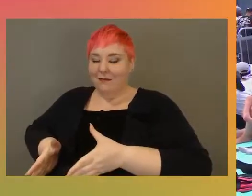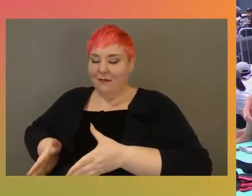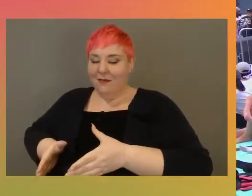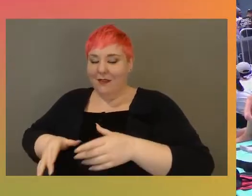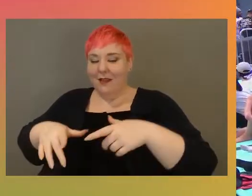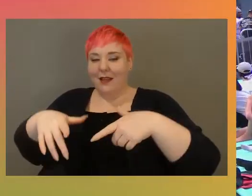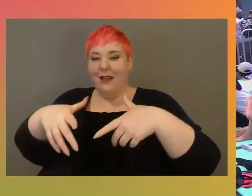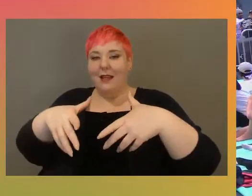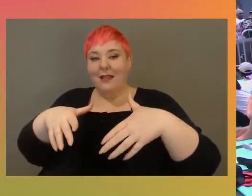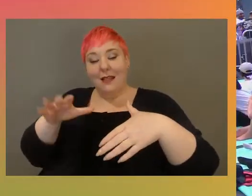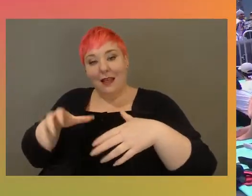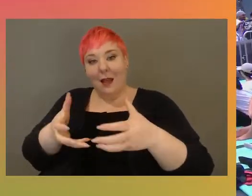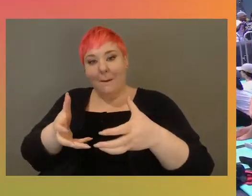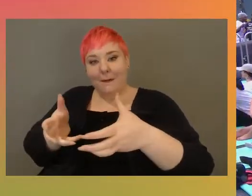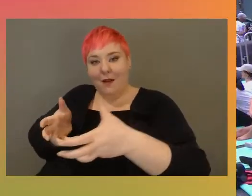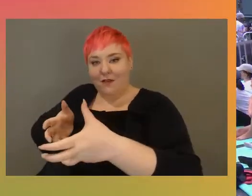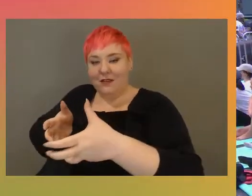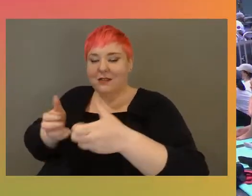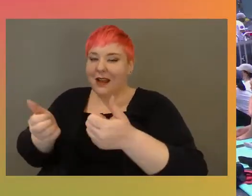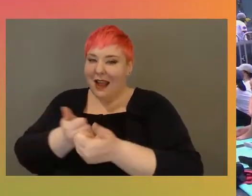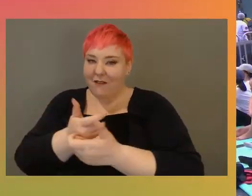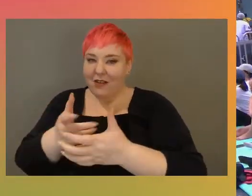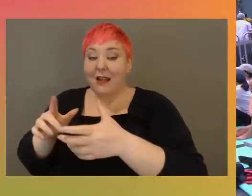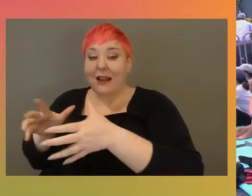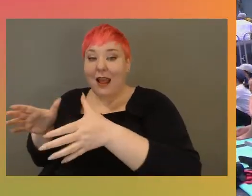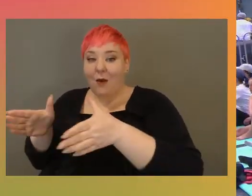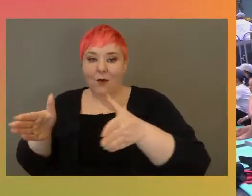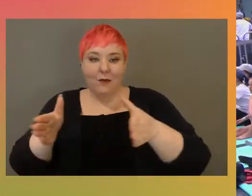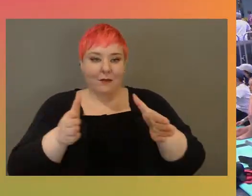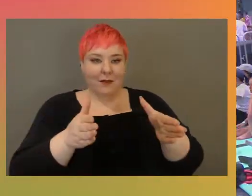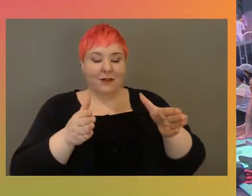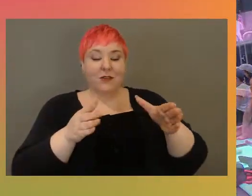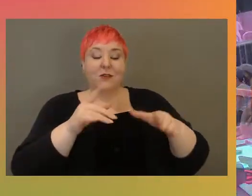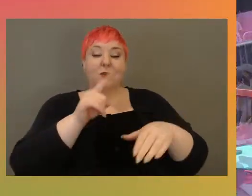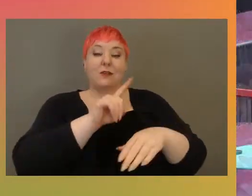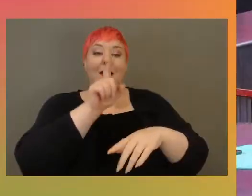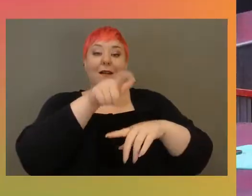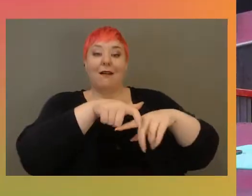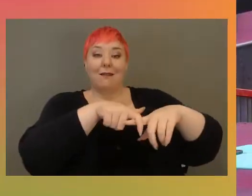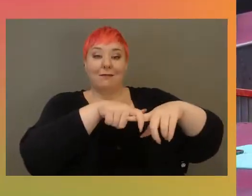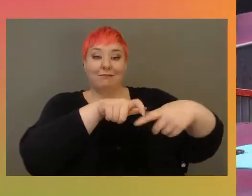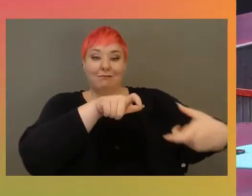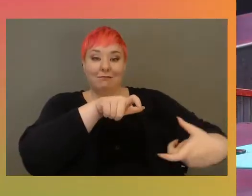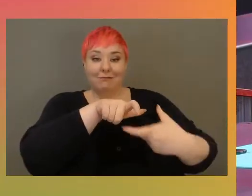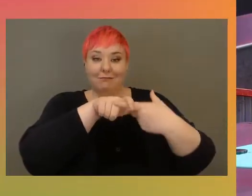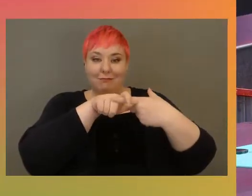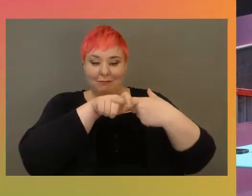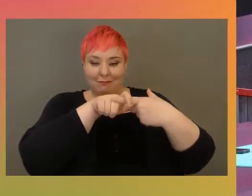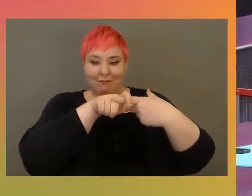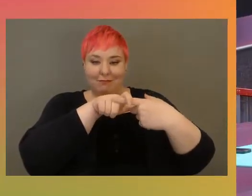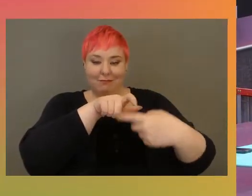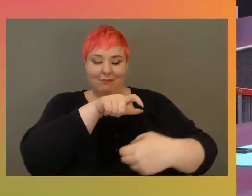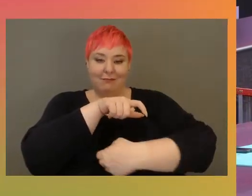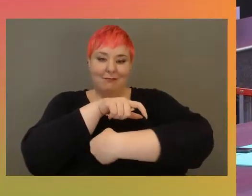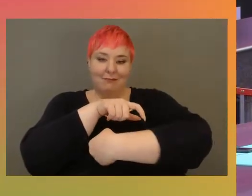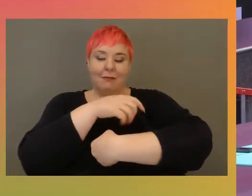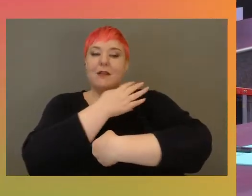TURN THE CHIN, TURN THE SHOULDERS, TURN THE NAVEL, TURN THE PELVIS, COME BACK TO